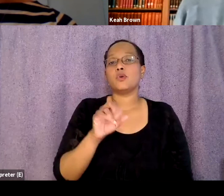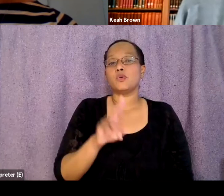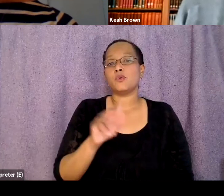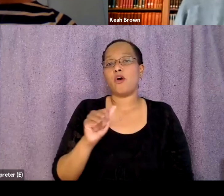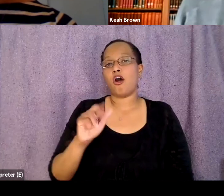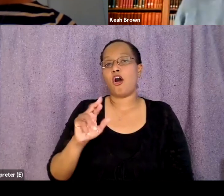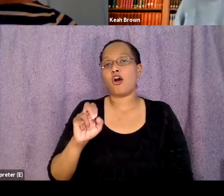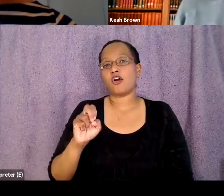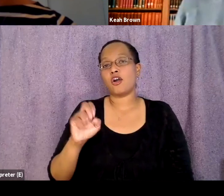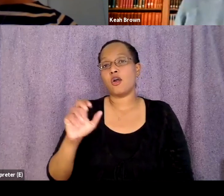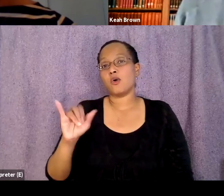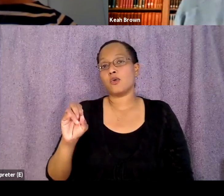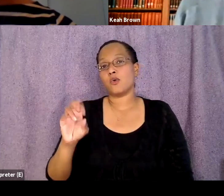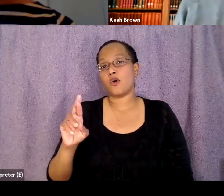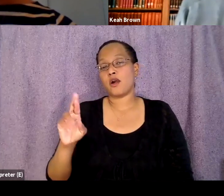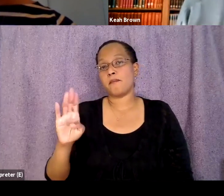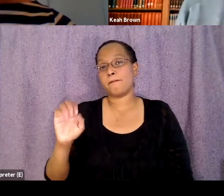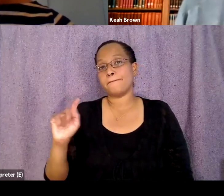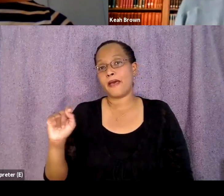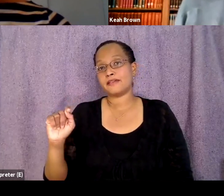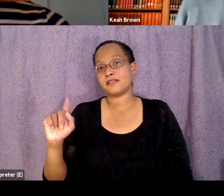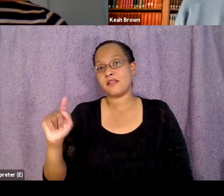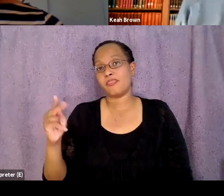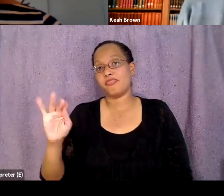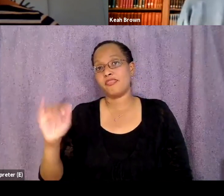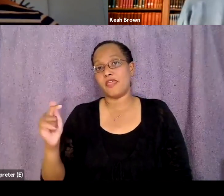Keah Brown: I'm so excited about that as well there's so much more coming I promise you